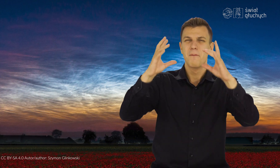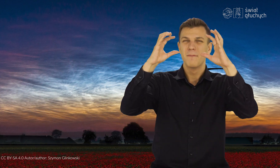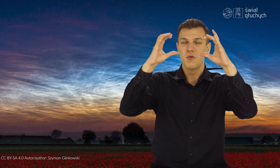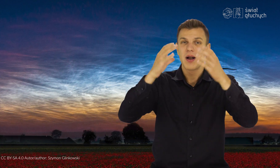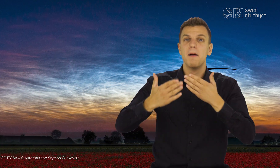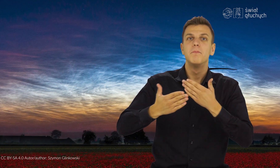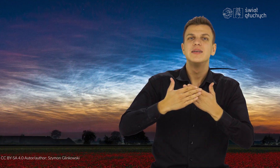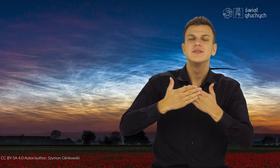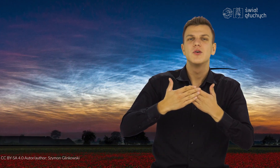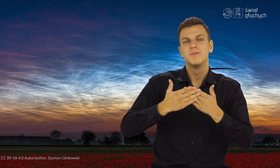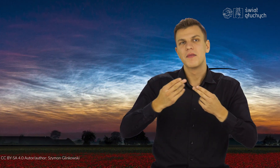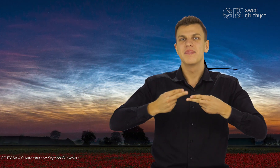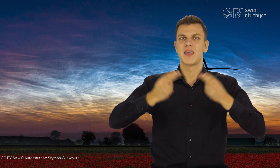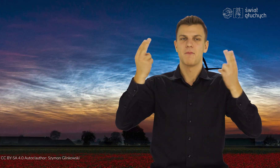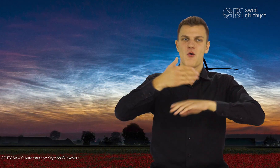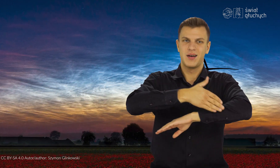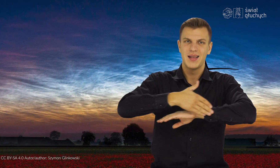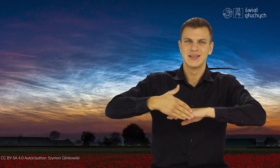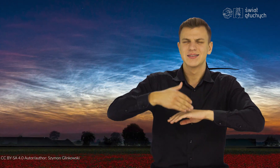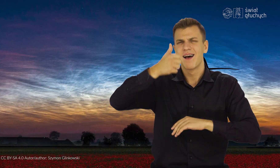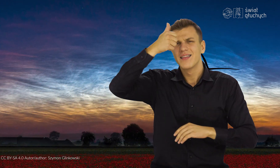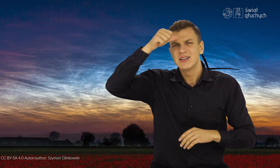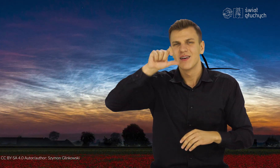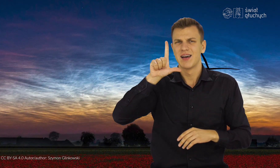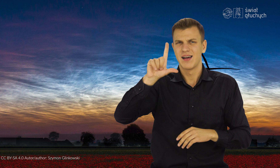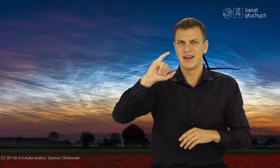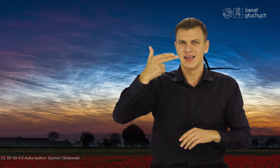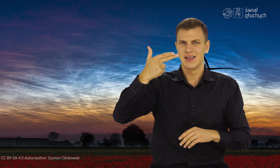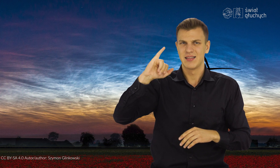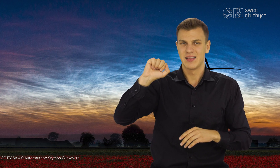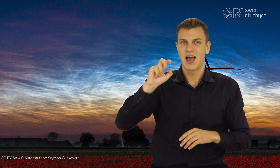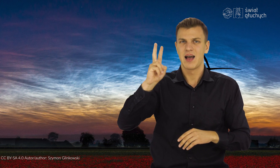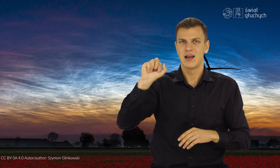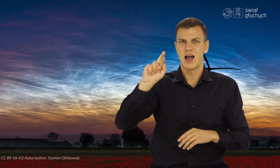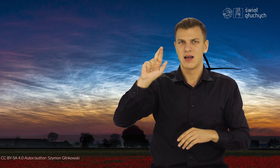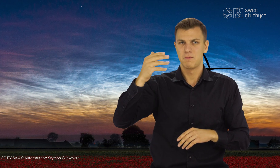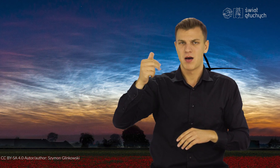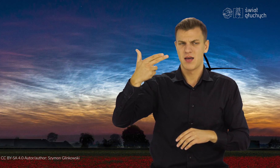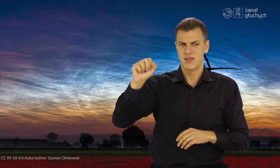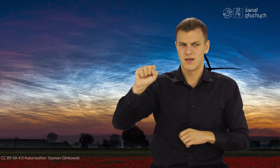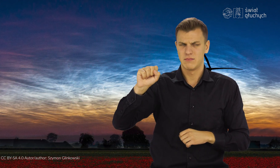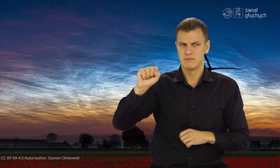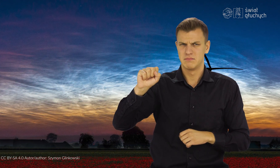and thus even at the Kármán line.